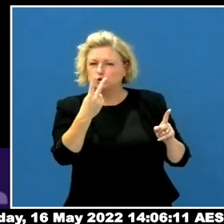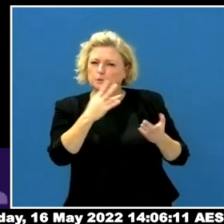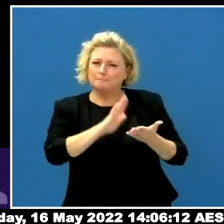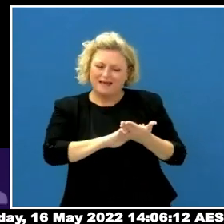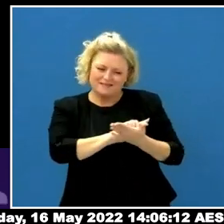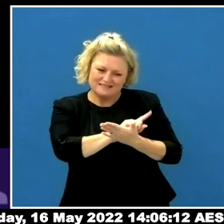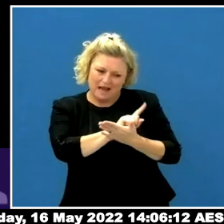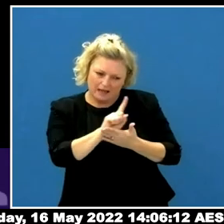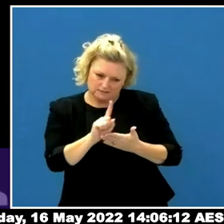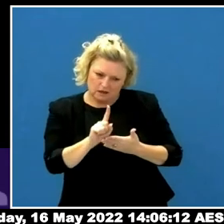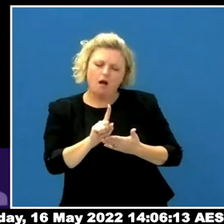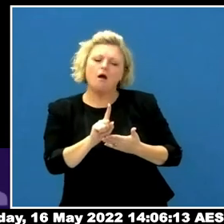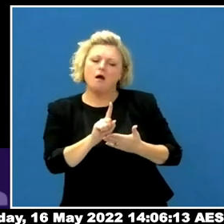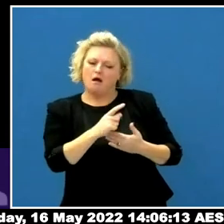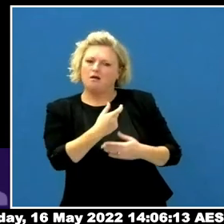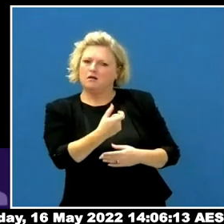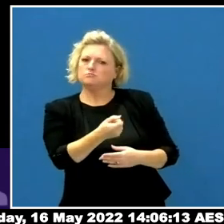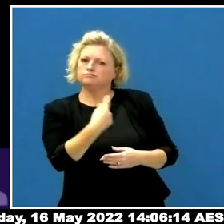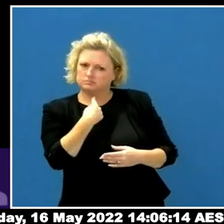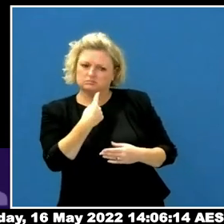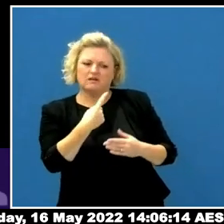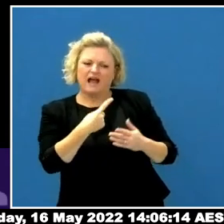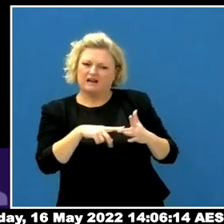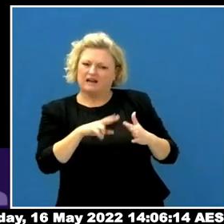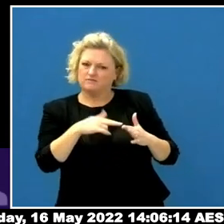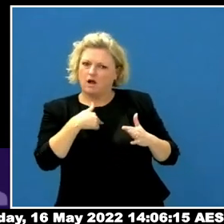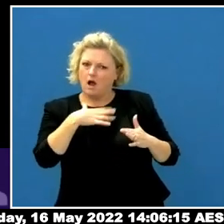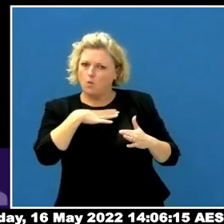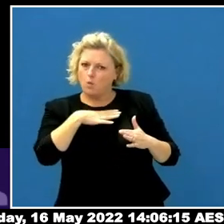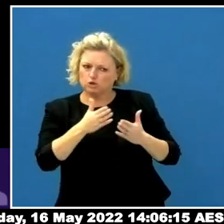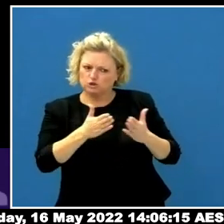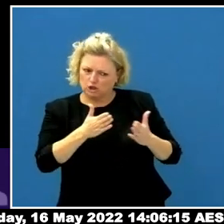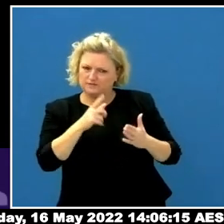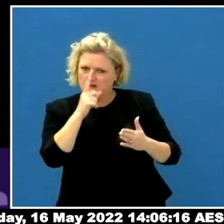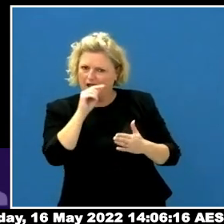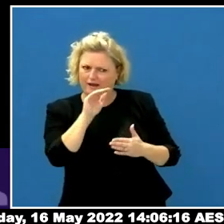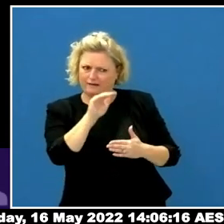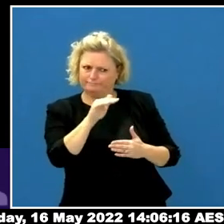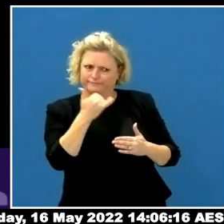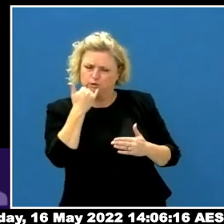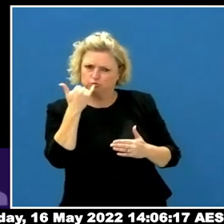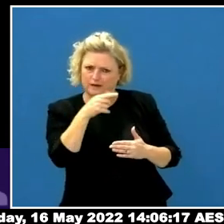And just by way of timeline, you kept Simon back because you were concerned about him